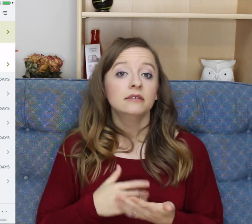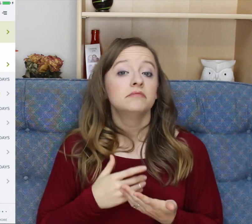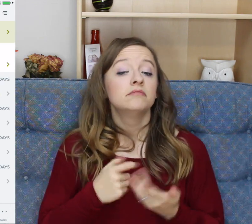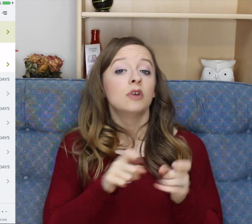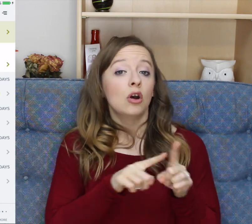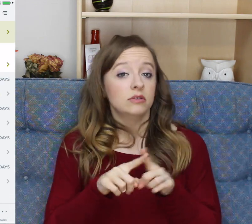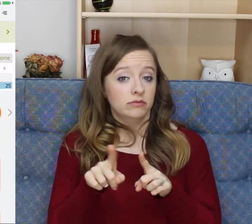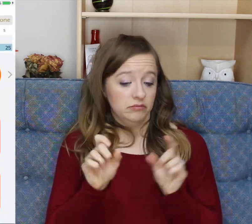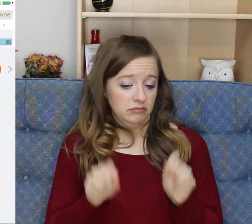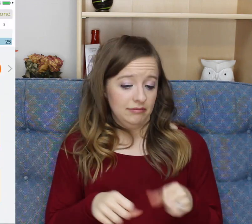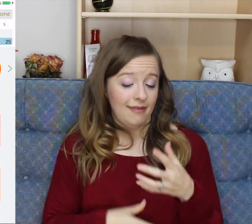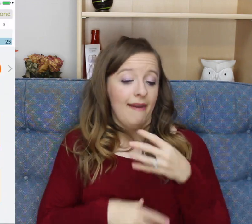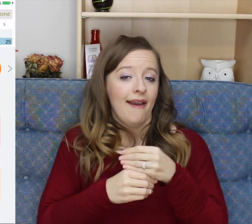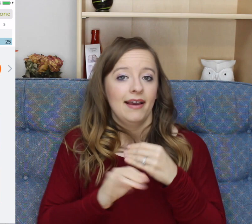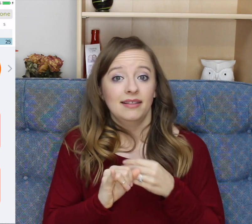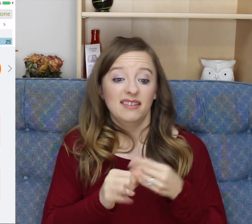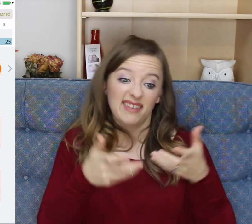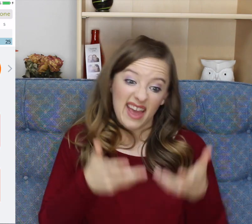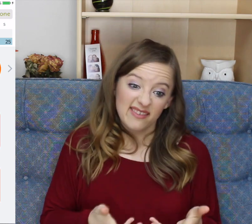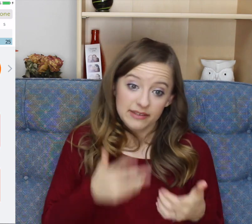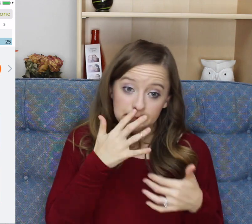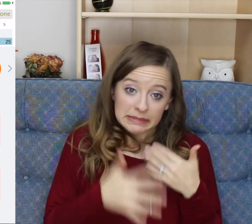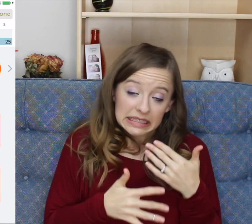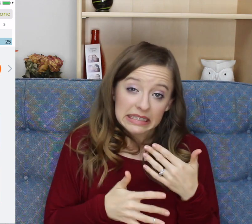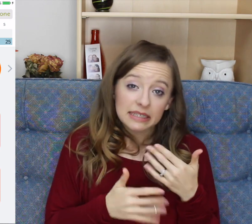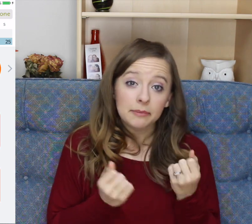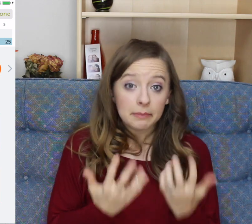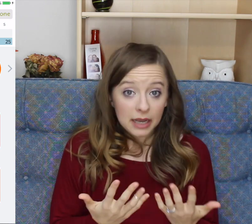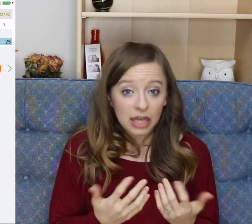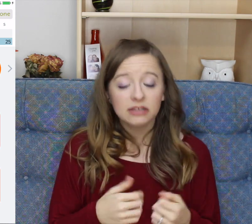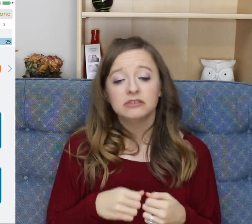You can add in how heavy you're bleeding,